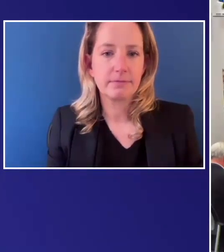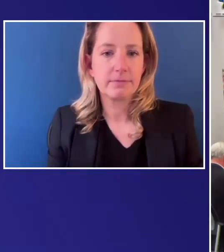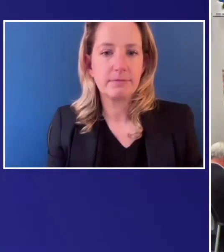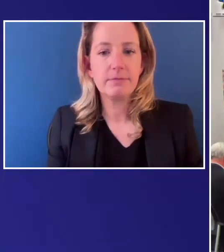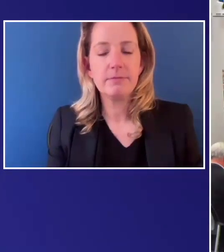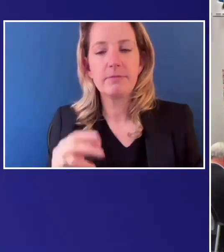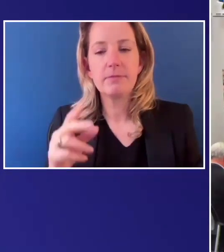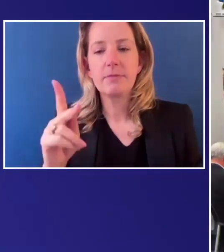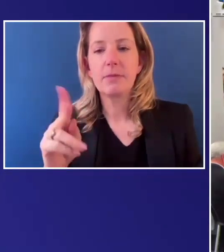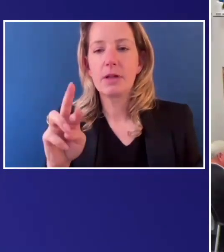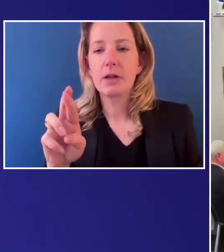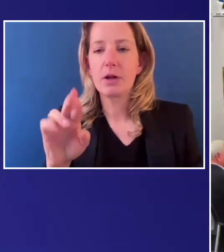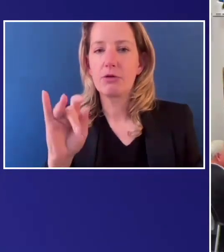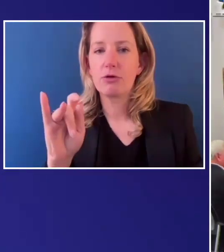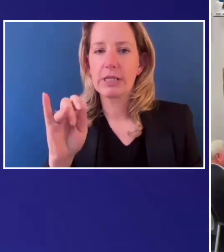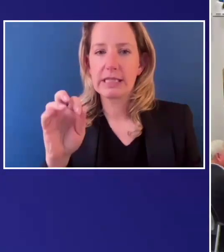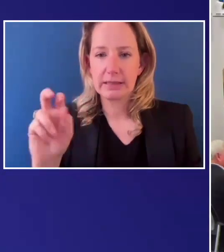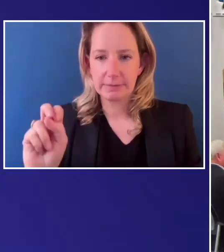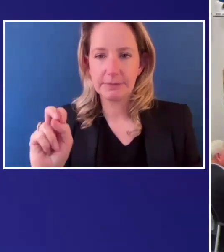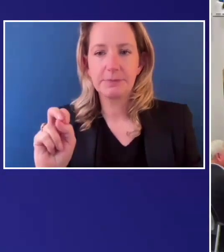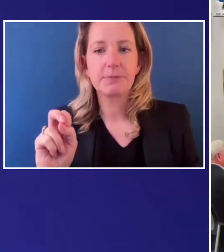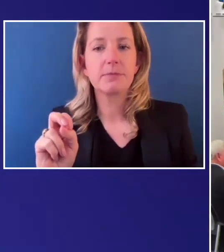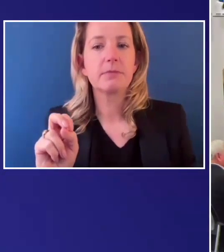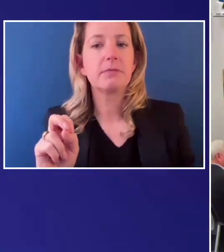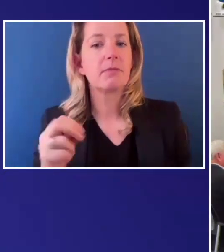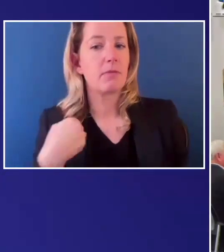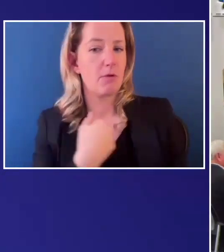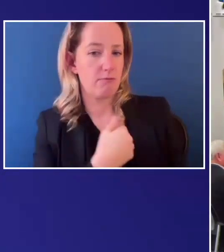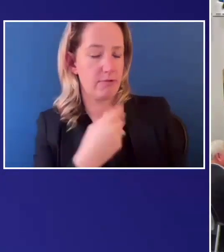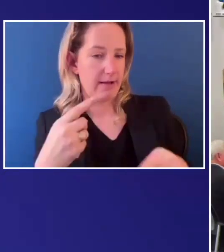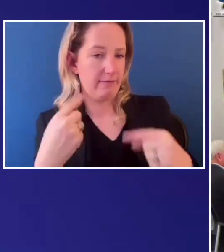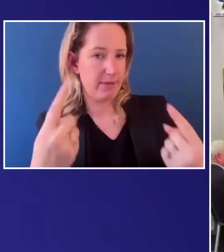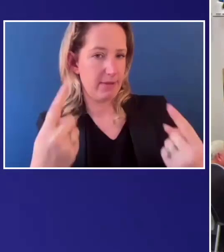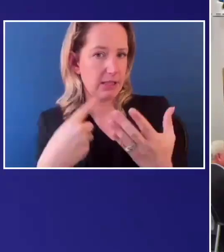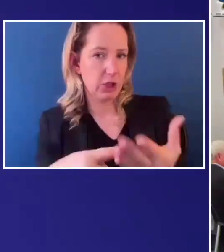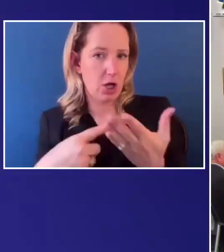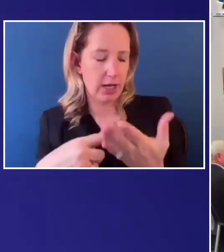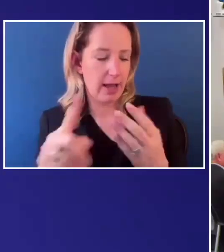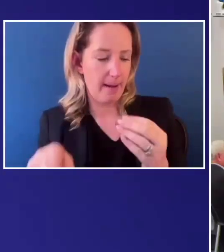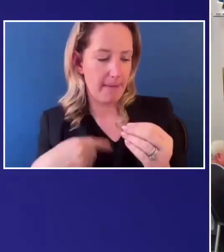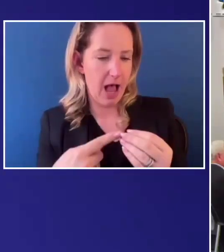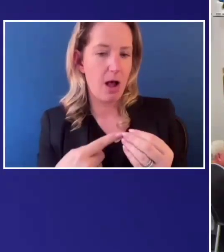So we've been talking today about -- and it's coming up soon -- about the inclusion --